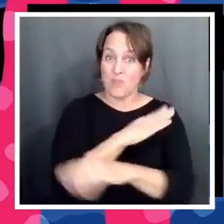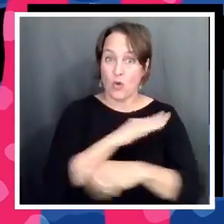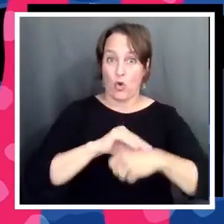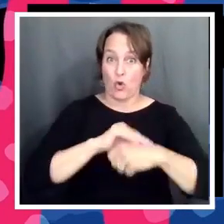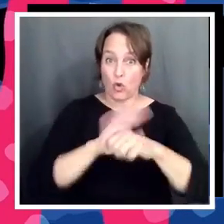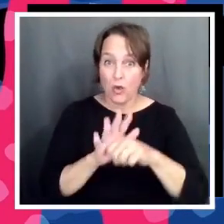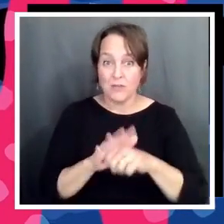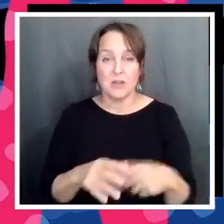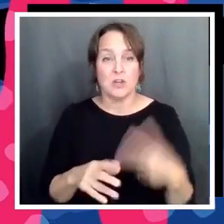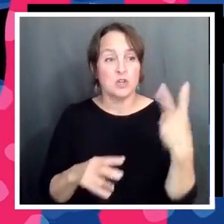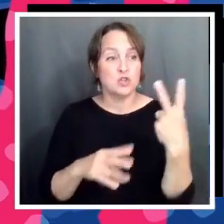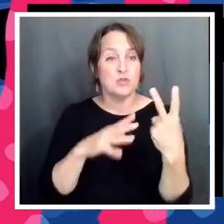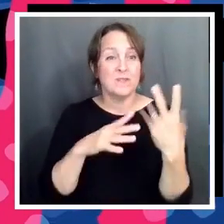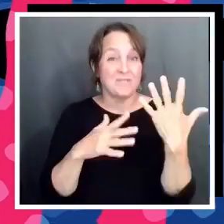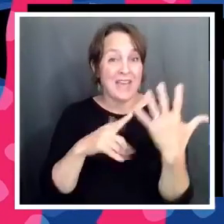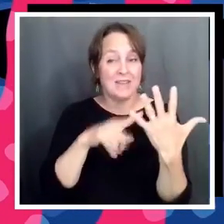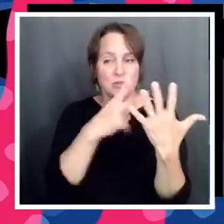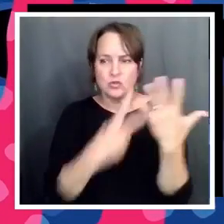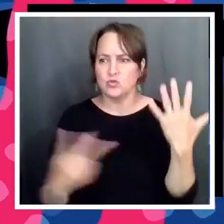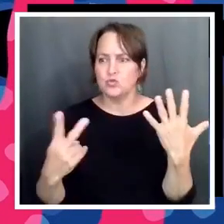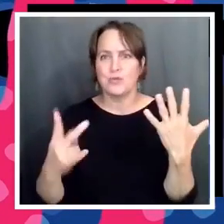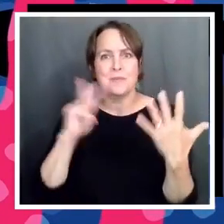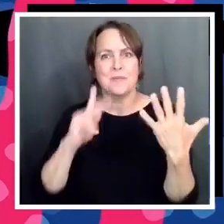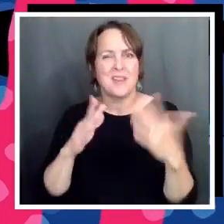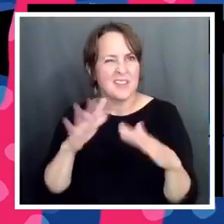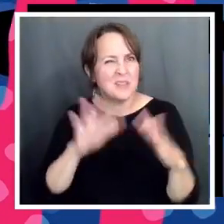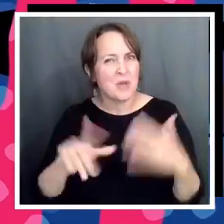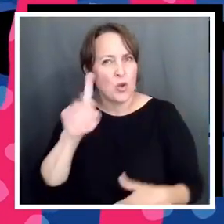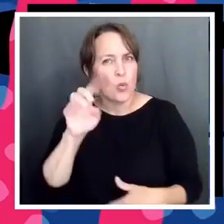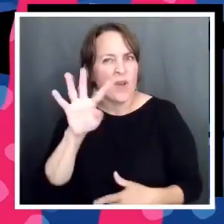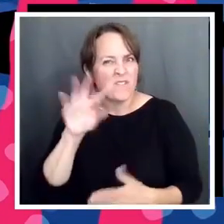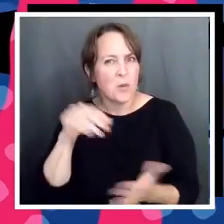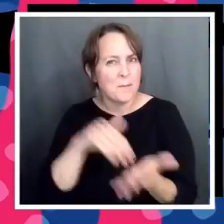CAN'T WAIT COALITION AND MOVE ON.